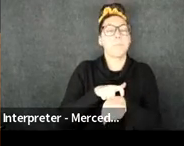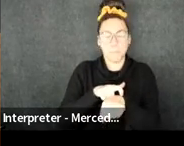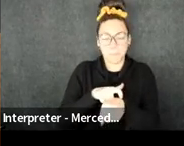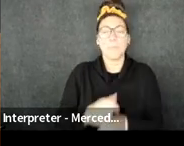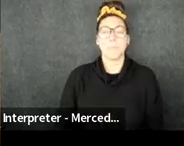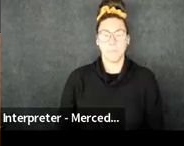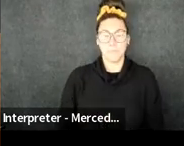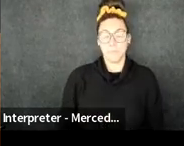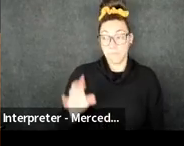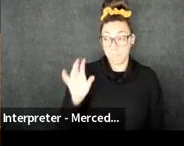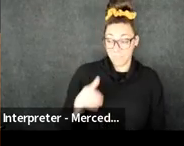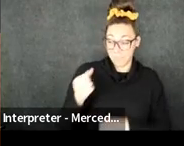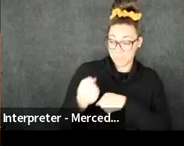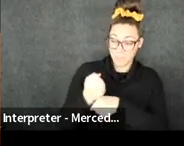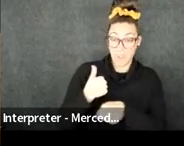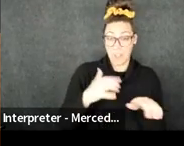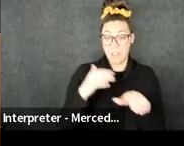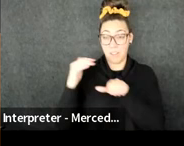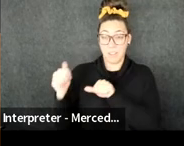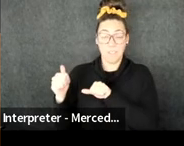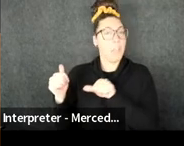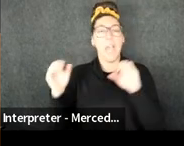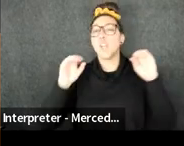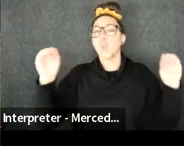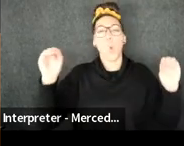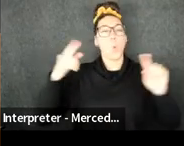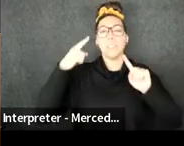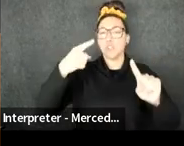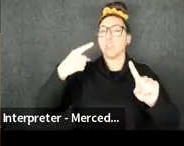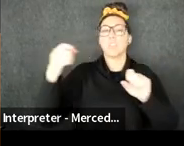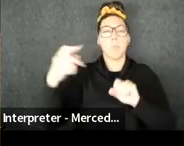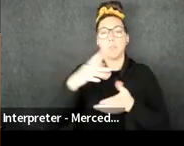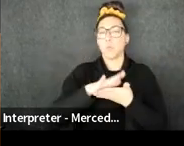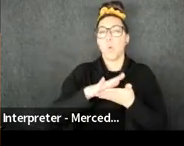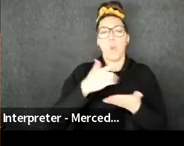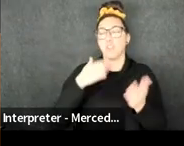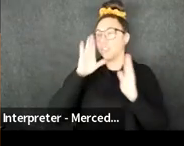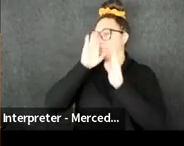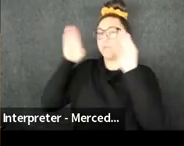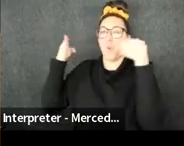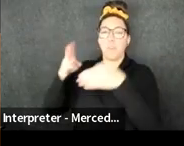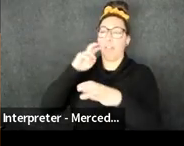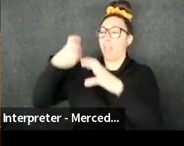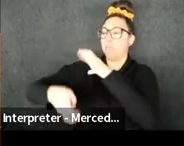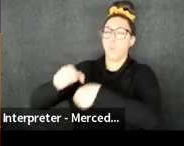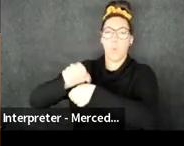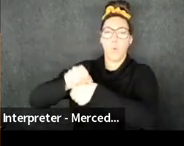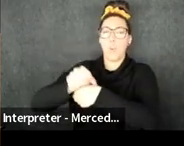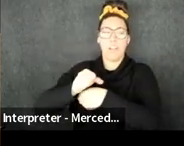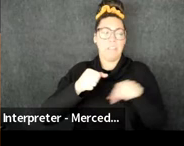During that year, I actually didn't have no intention to go back to school. I just wanted to go to work. And the reason being was because at the time I was doing something